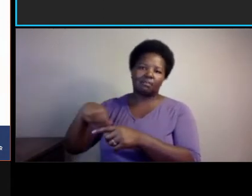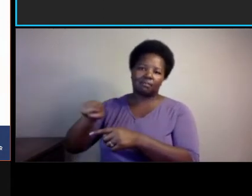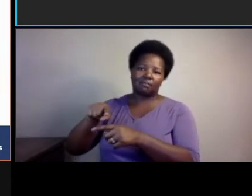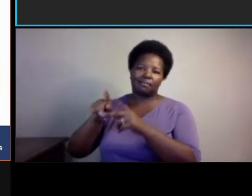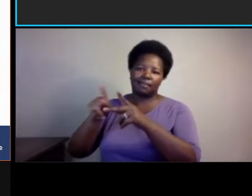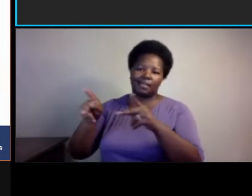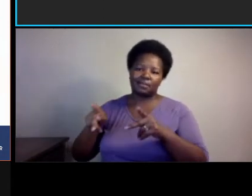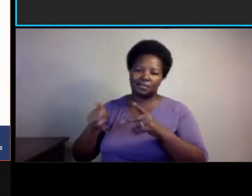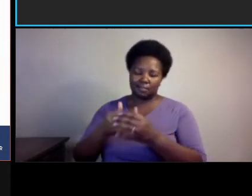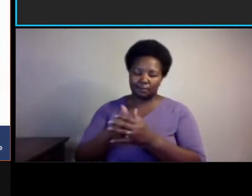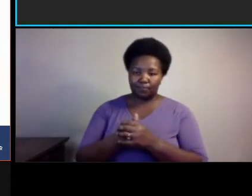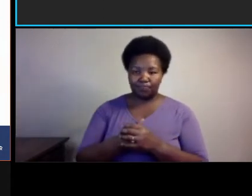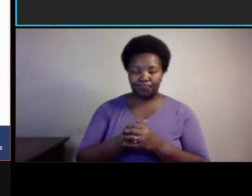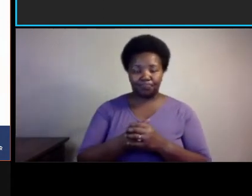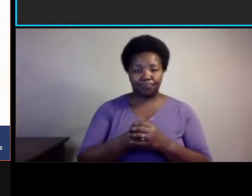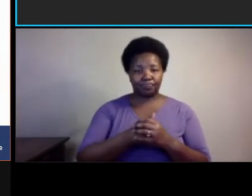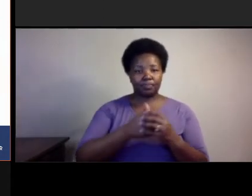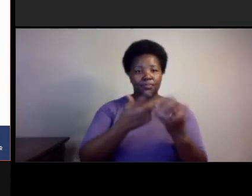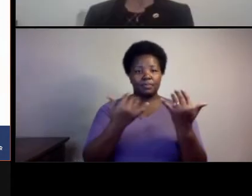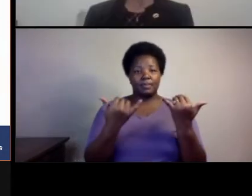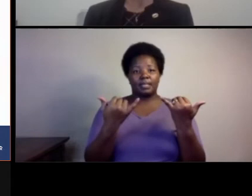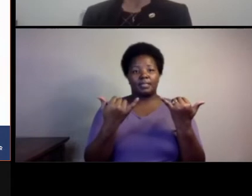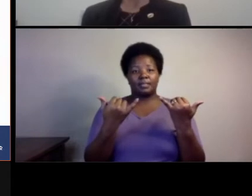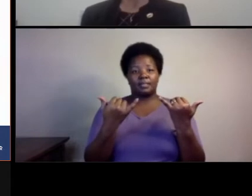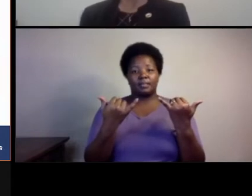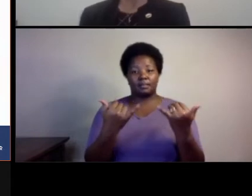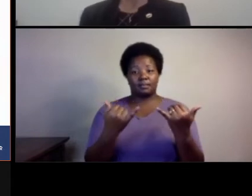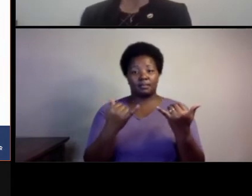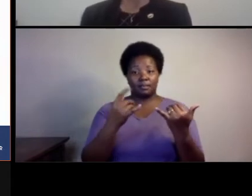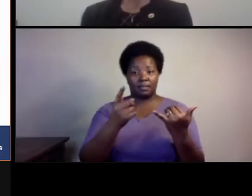were raised crosswalks considered for any parts of the project